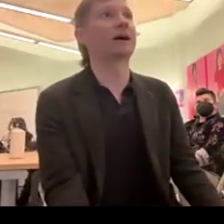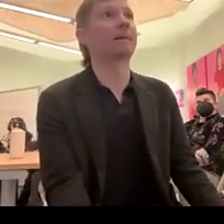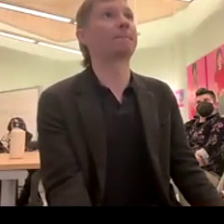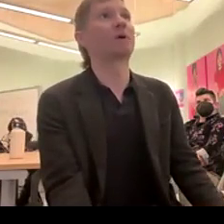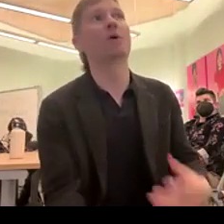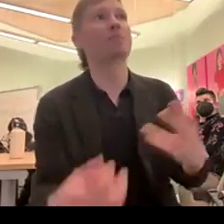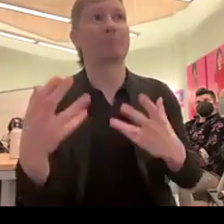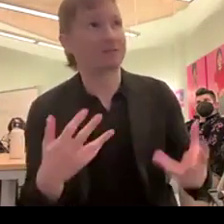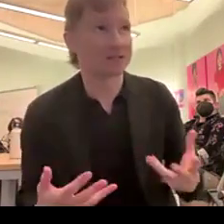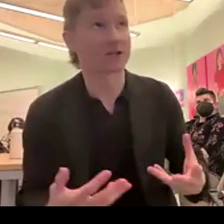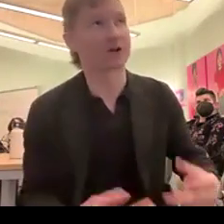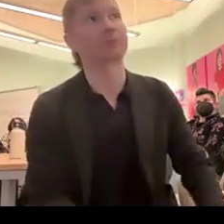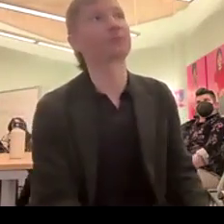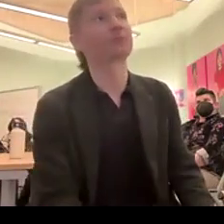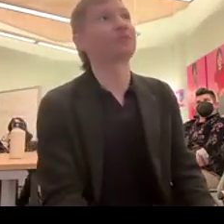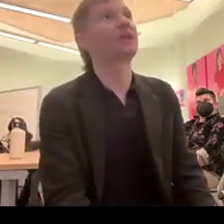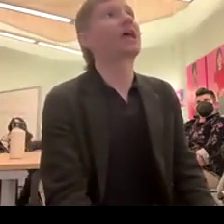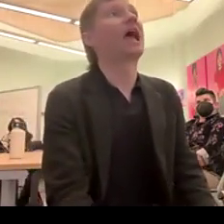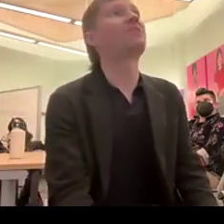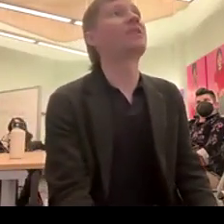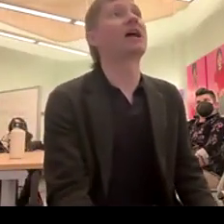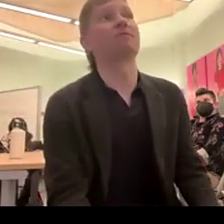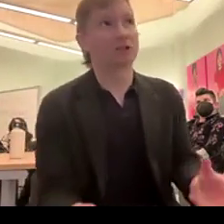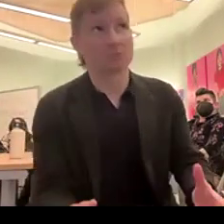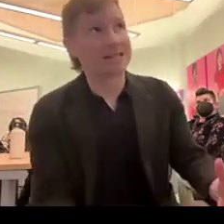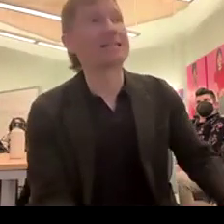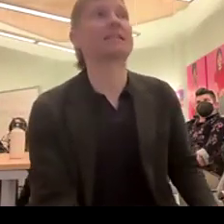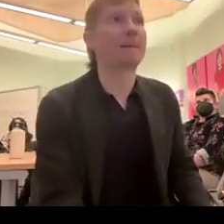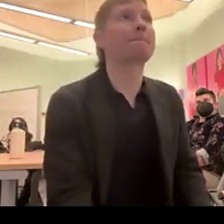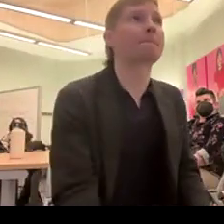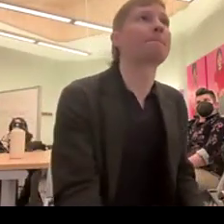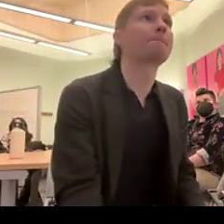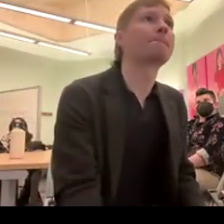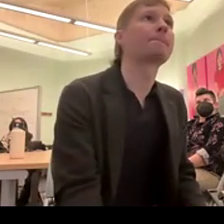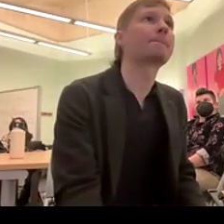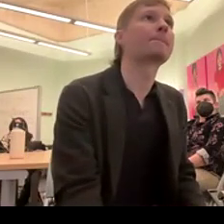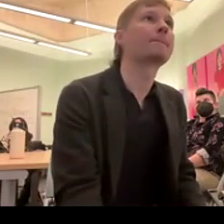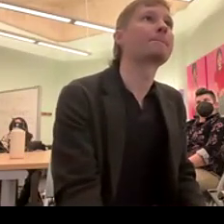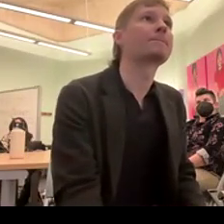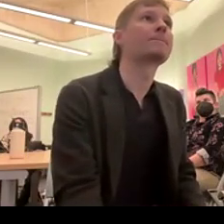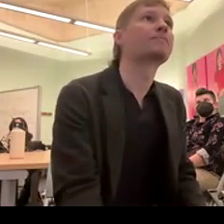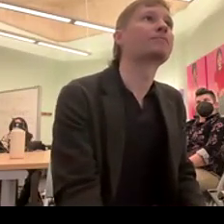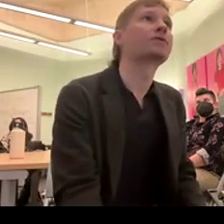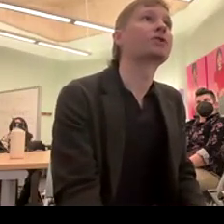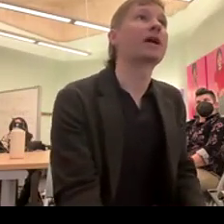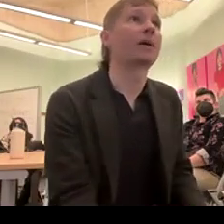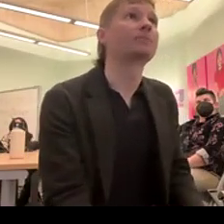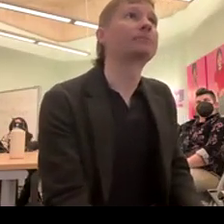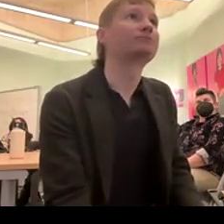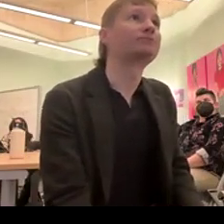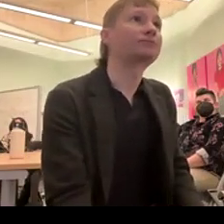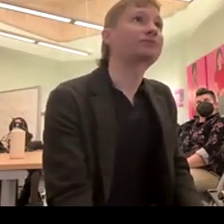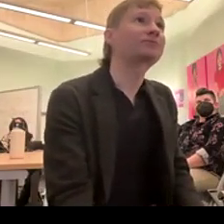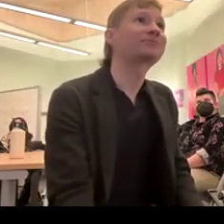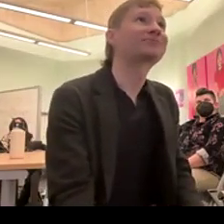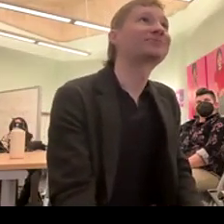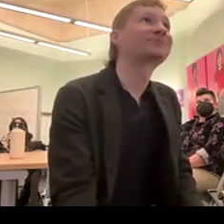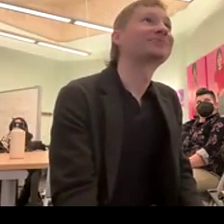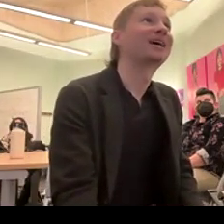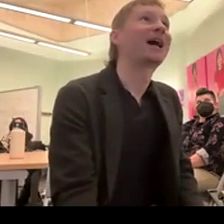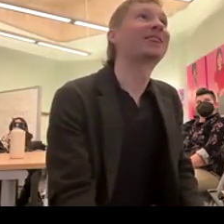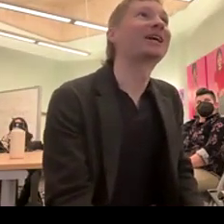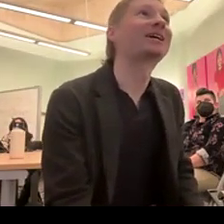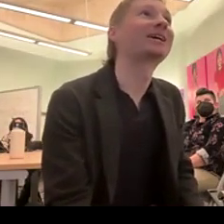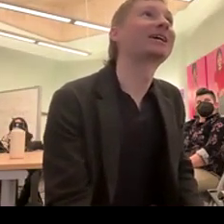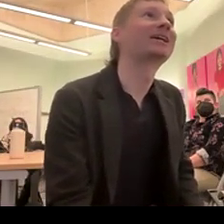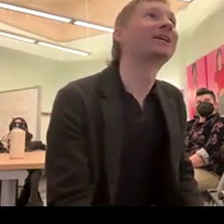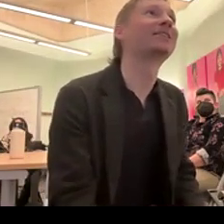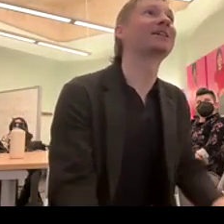so that's a positive and it matches what my preferences are, and matches my needs. So yeah,